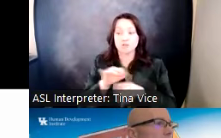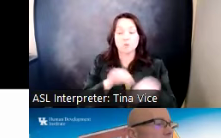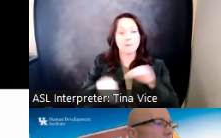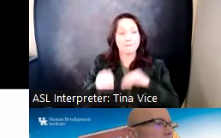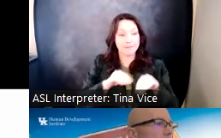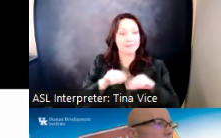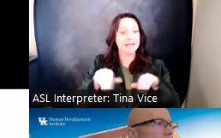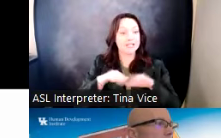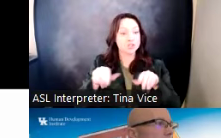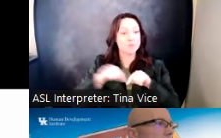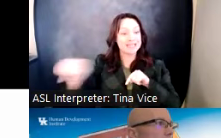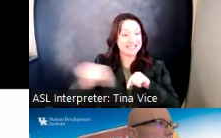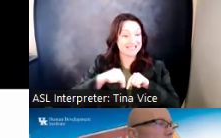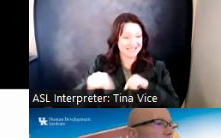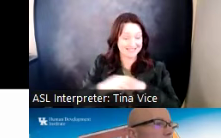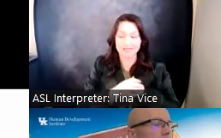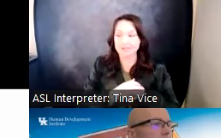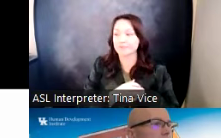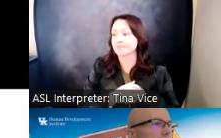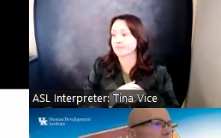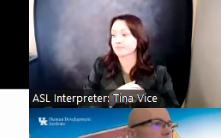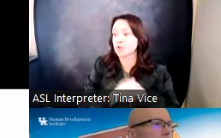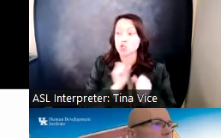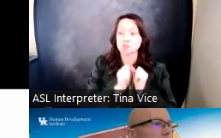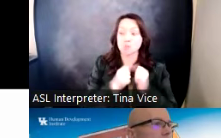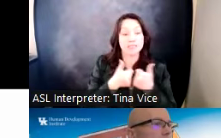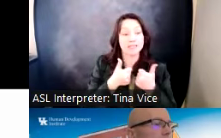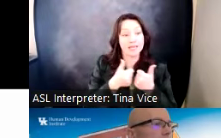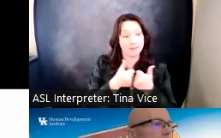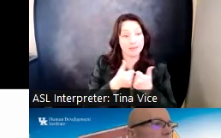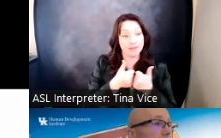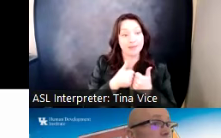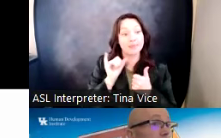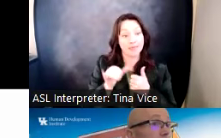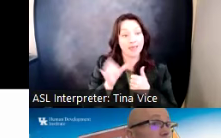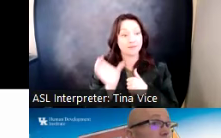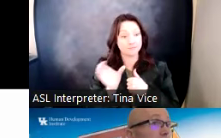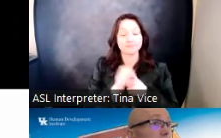Um under the sport and gaming interventions uh they also improved their muscular endurance, functional